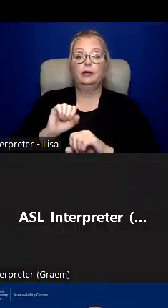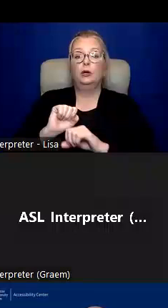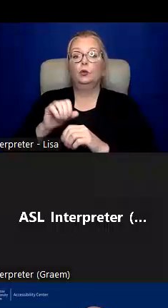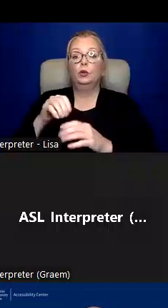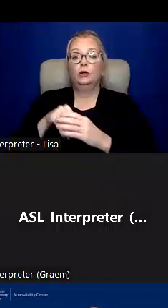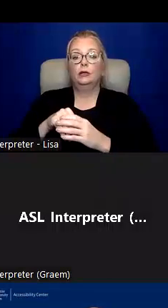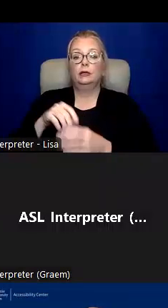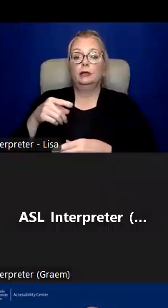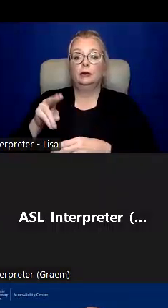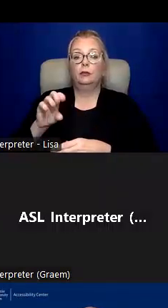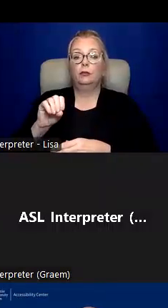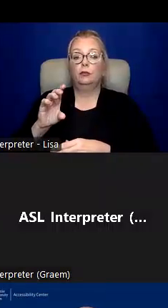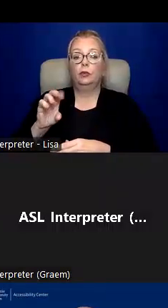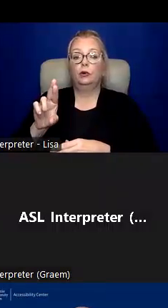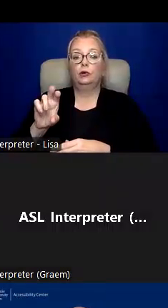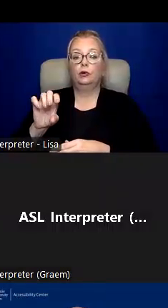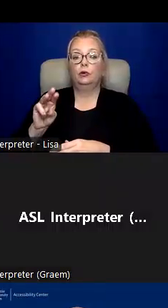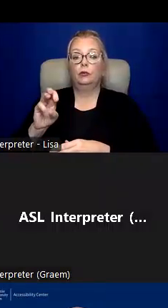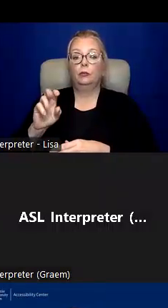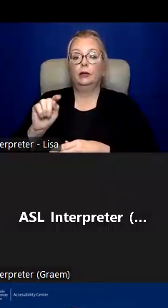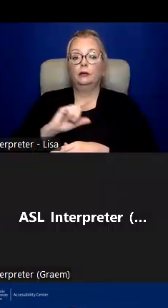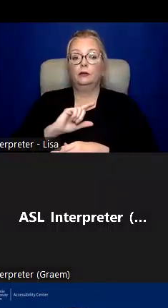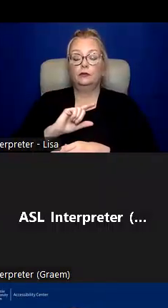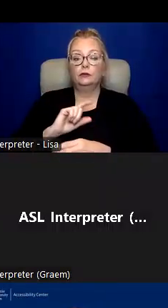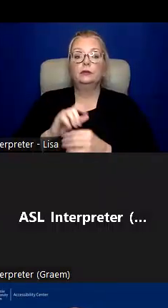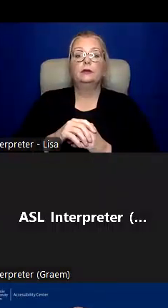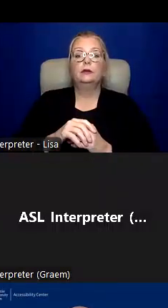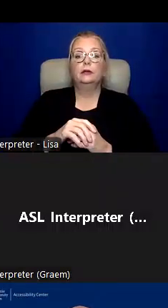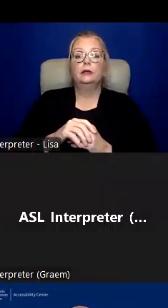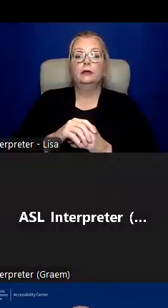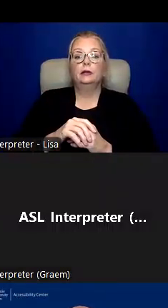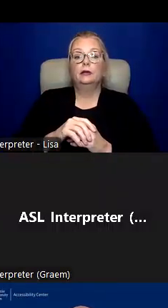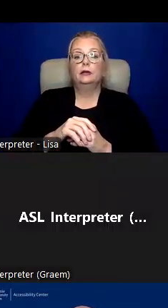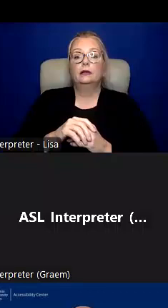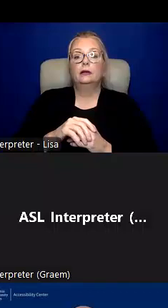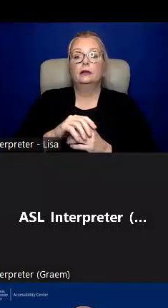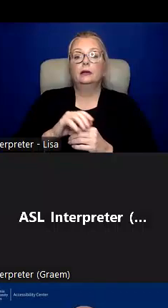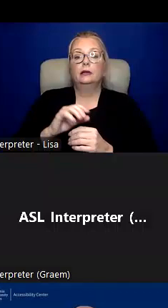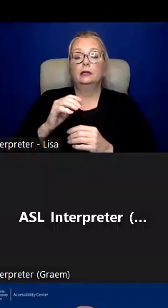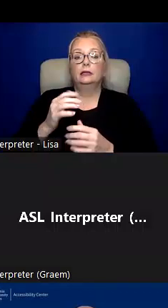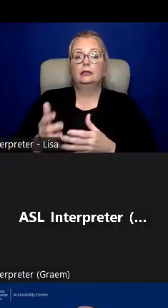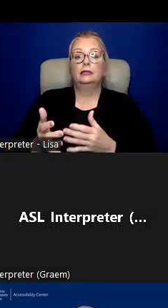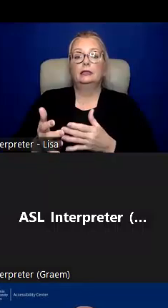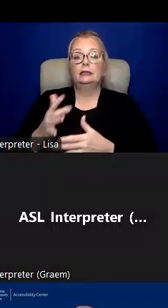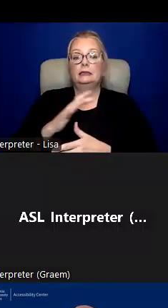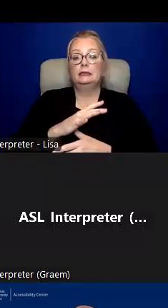and starting out first as a senior IT buyer. And then I later moved on to a contracting officer